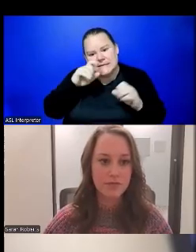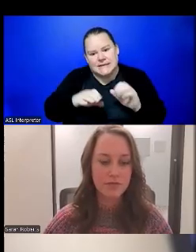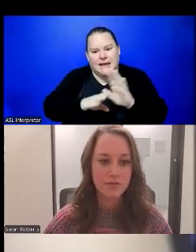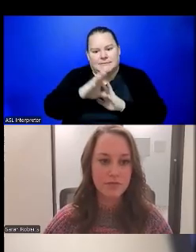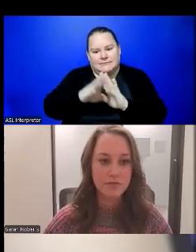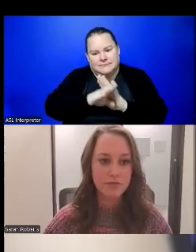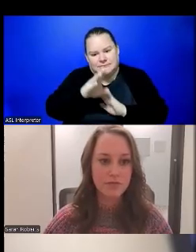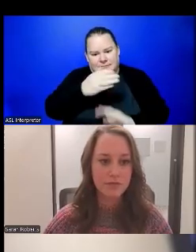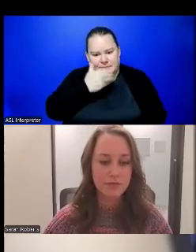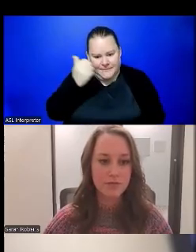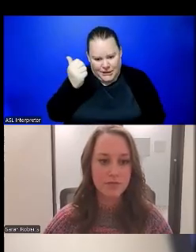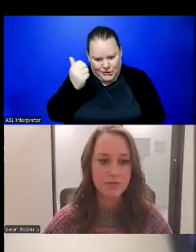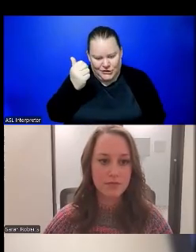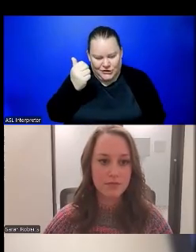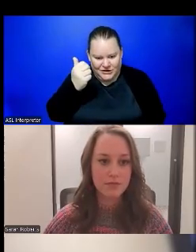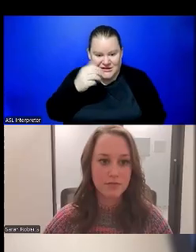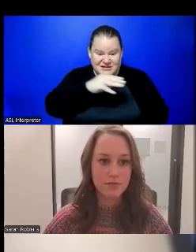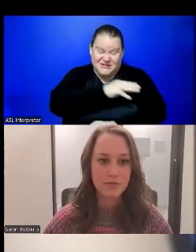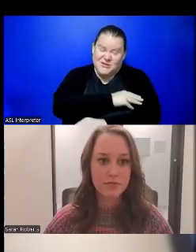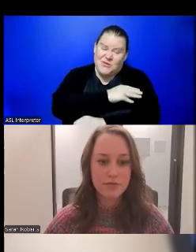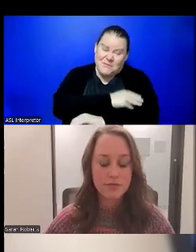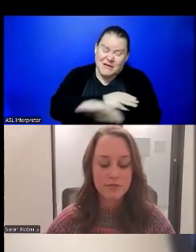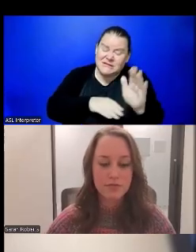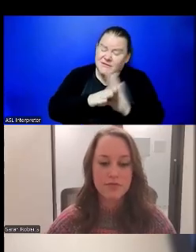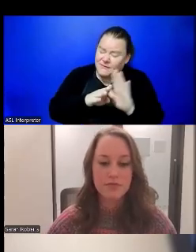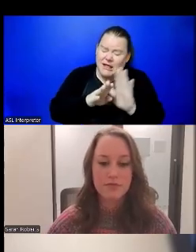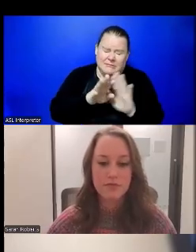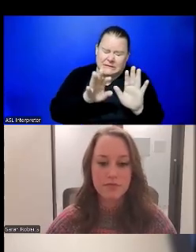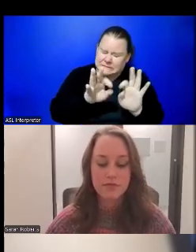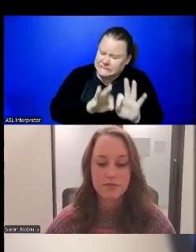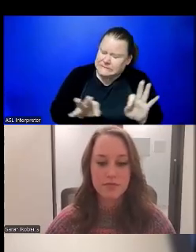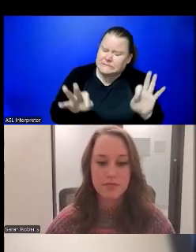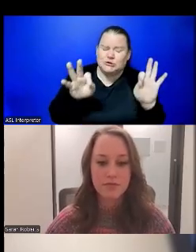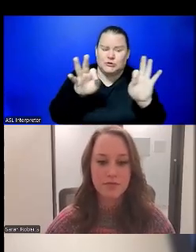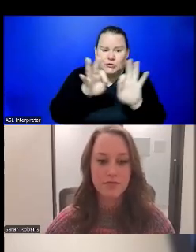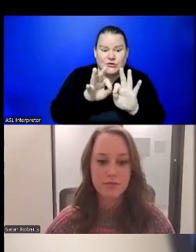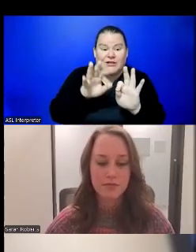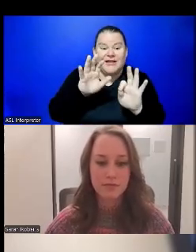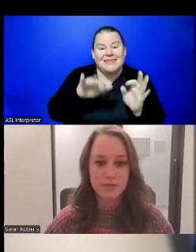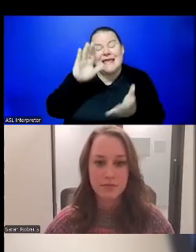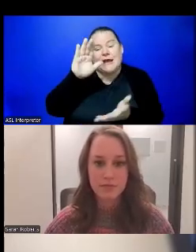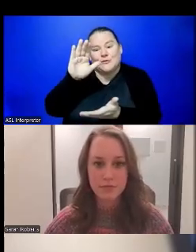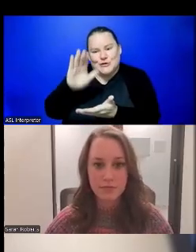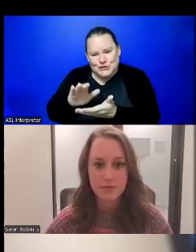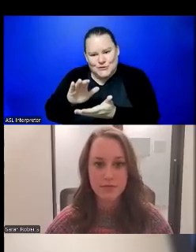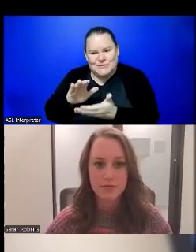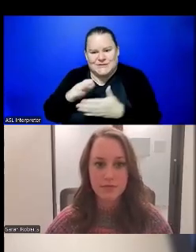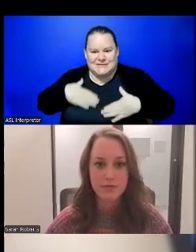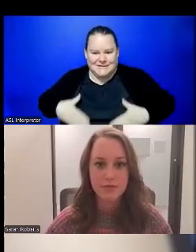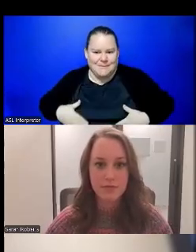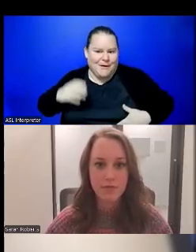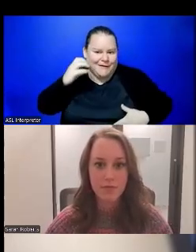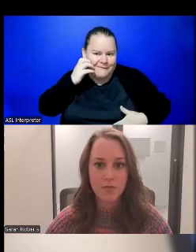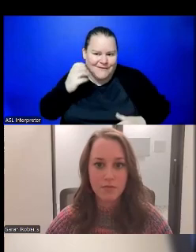So the muscle development is big, and then it brings down that body fat a little bit. We will never be able to get those